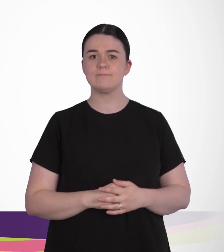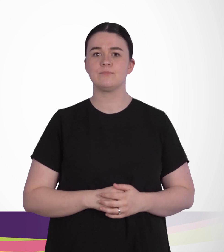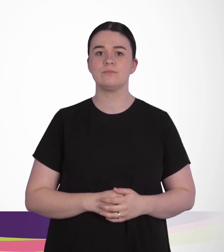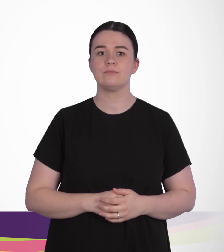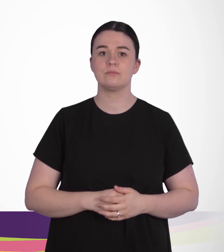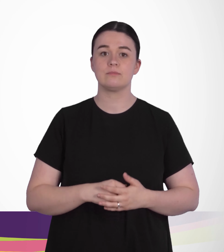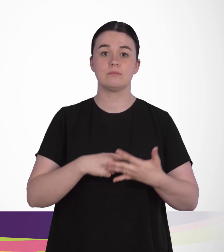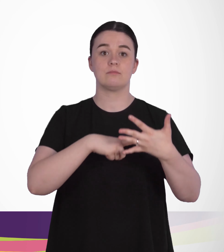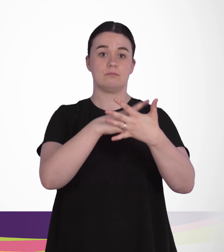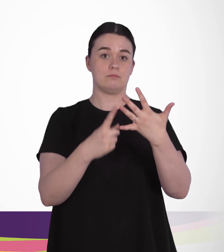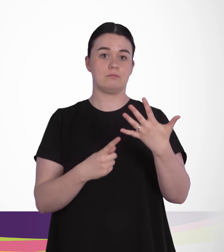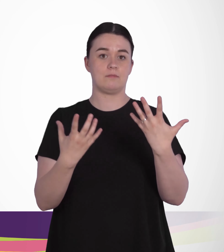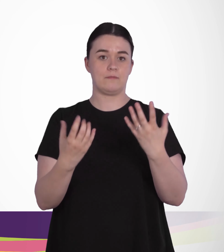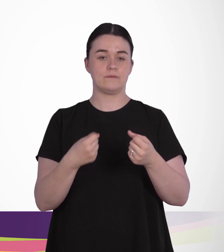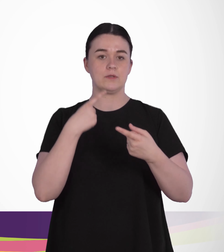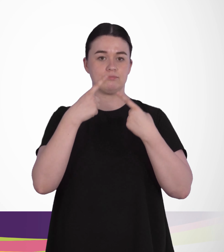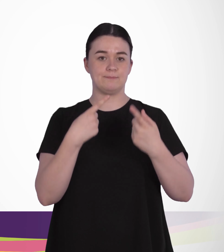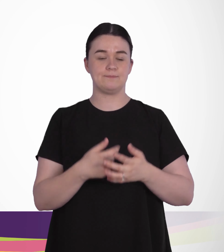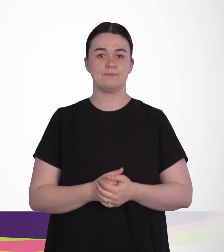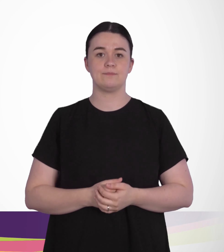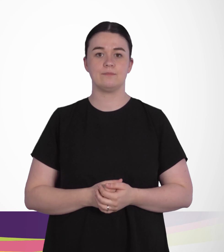some put forward alternative structures for consideration, including: